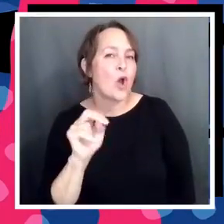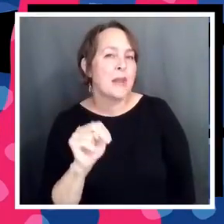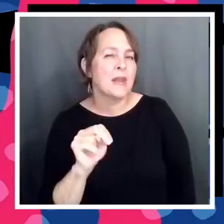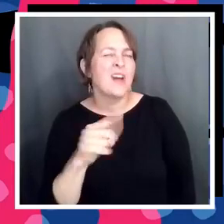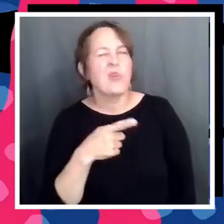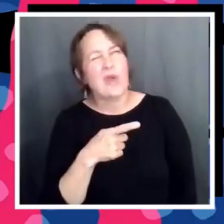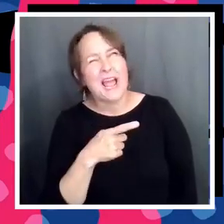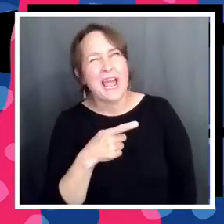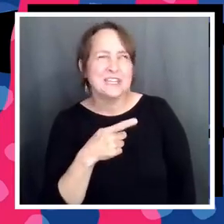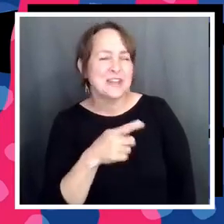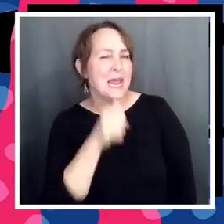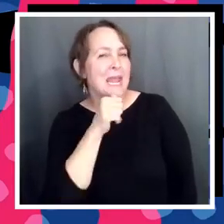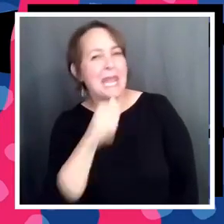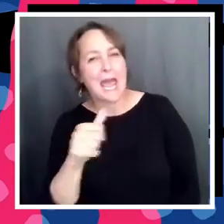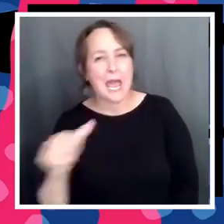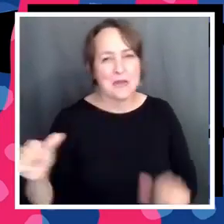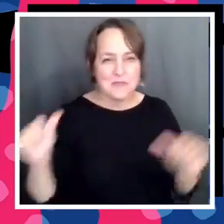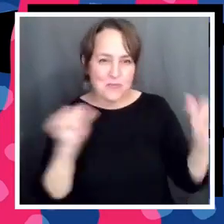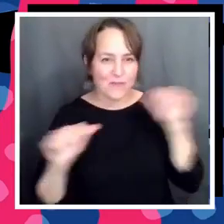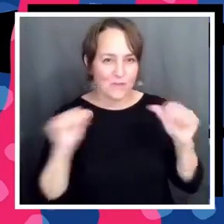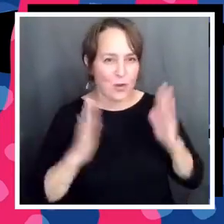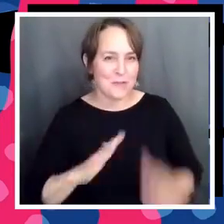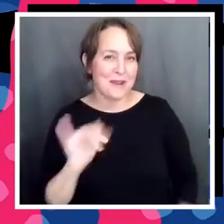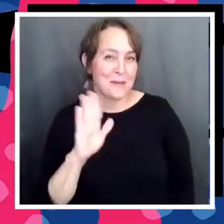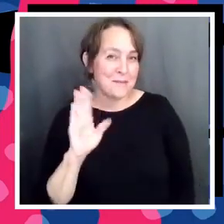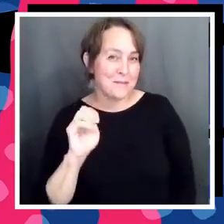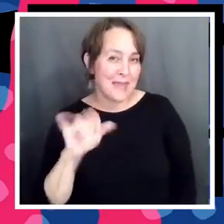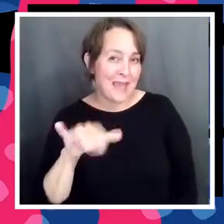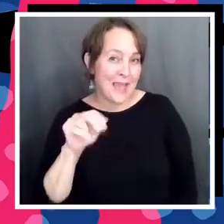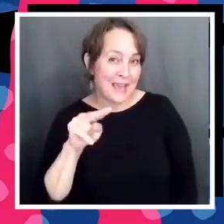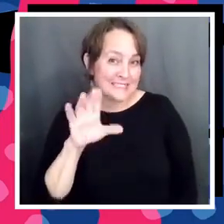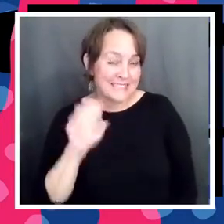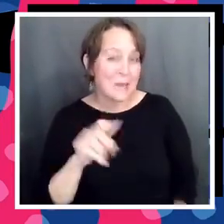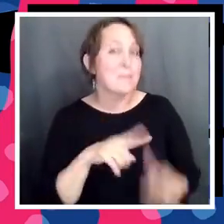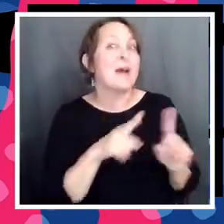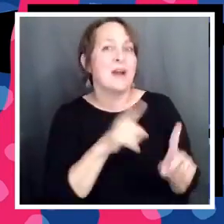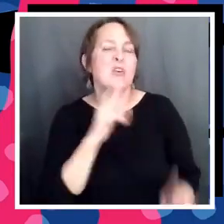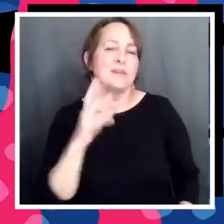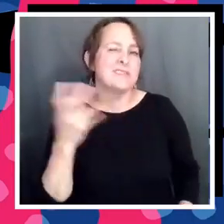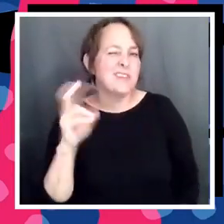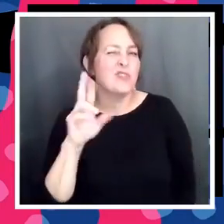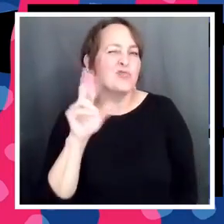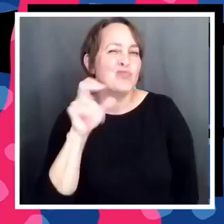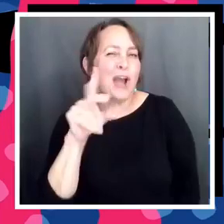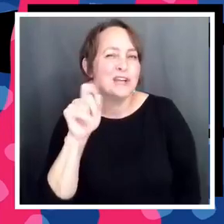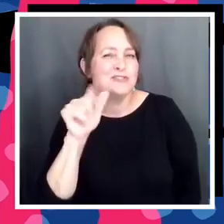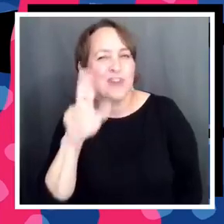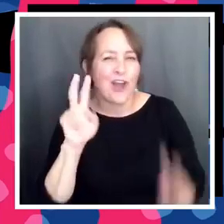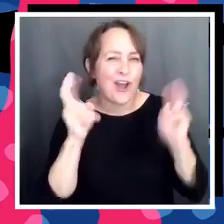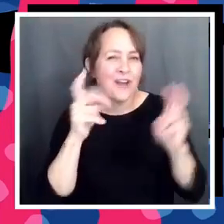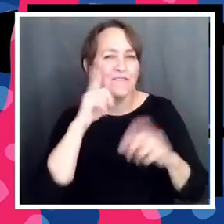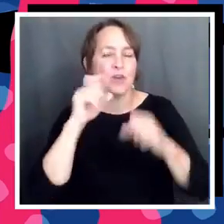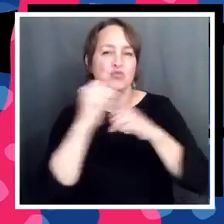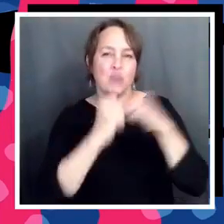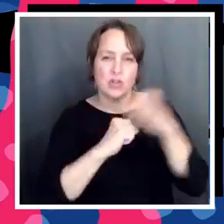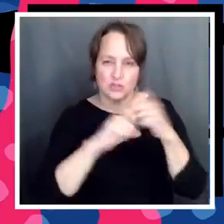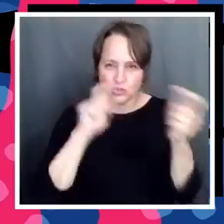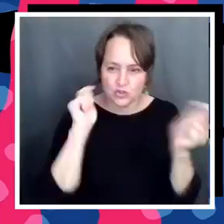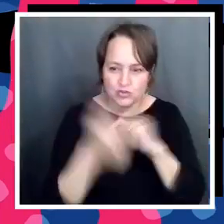IN A WAY.UP NEXT WE WILL